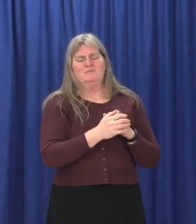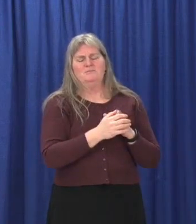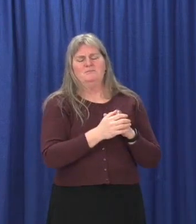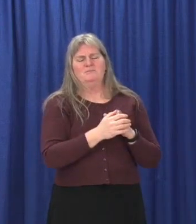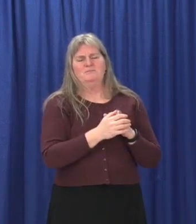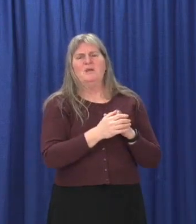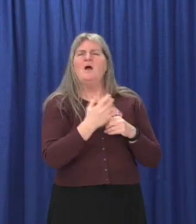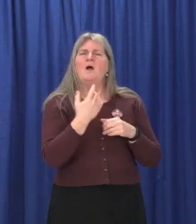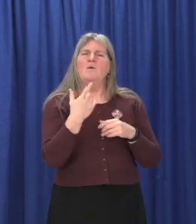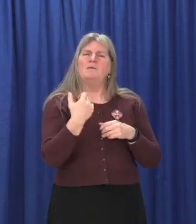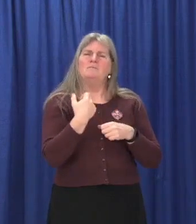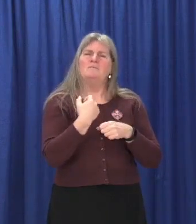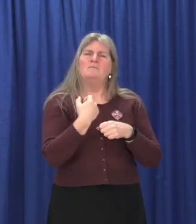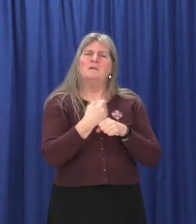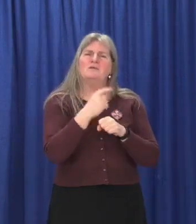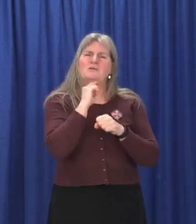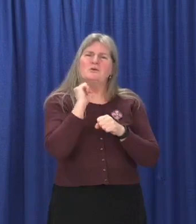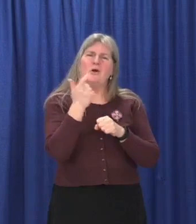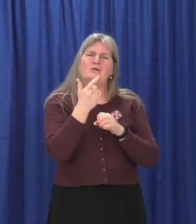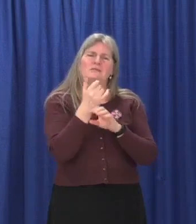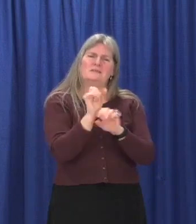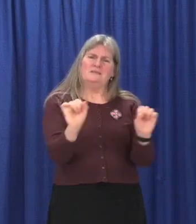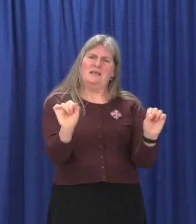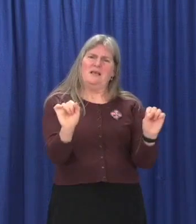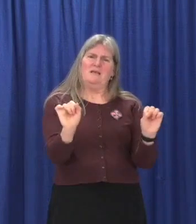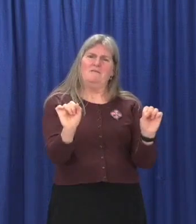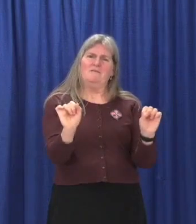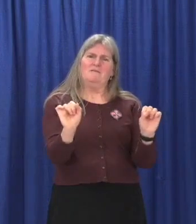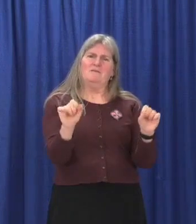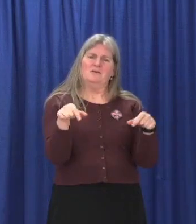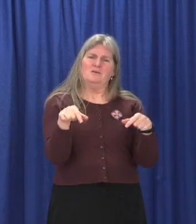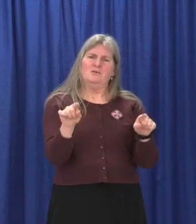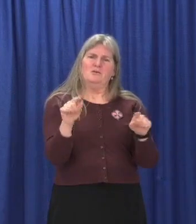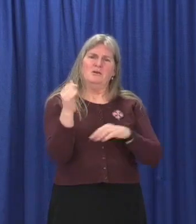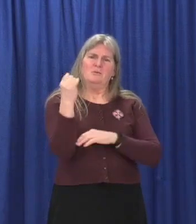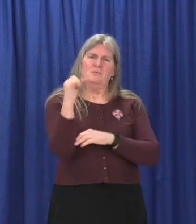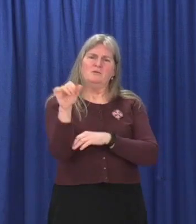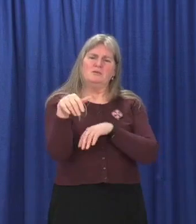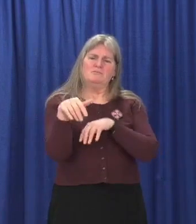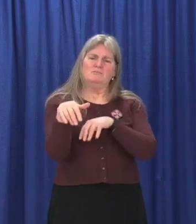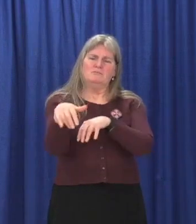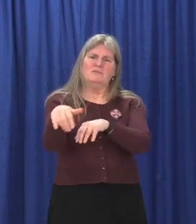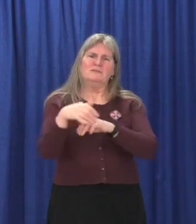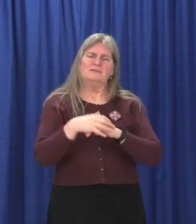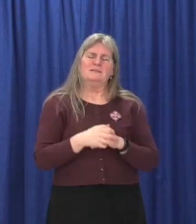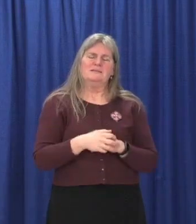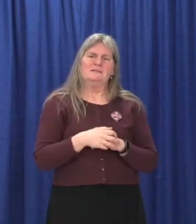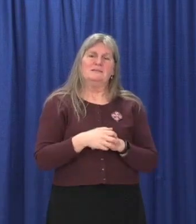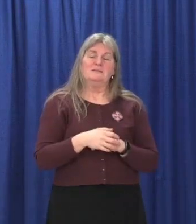folks are safe when people are protesting, and I think that that's key. I imagine, you know, the question of the federal